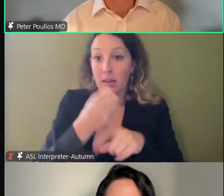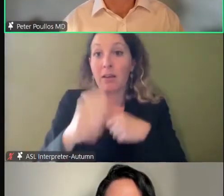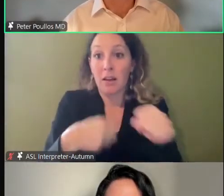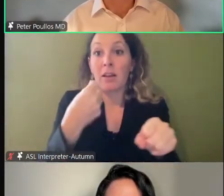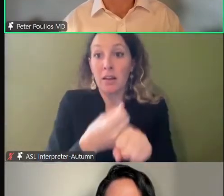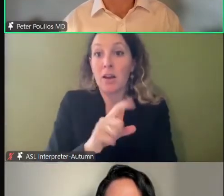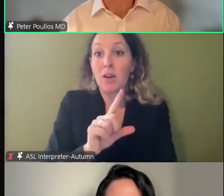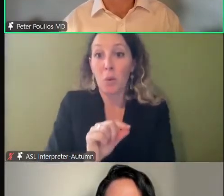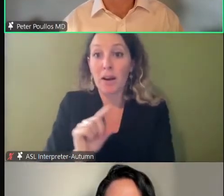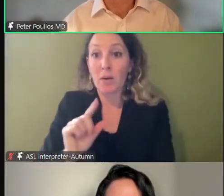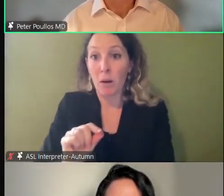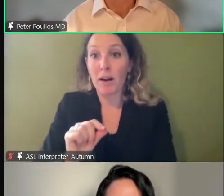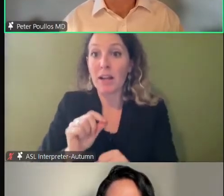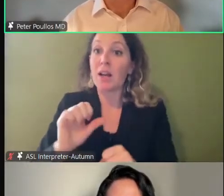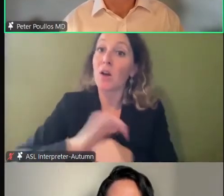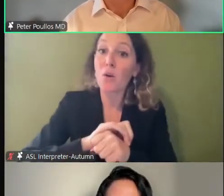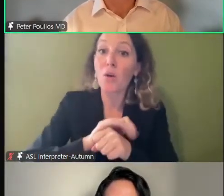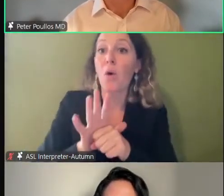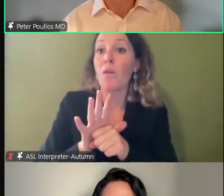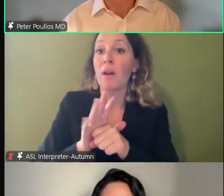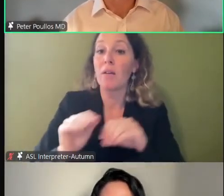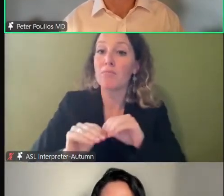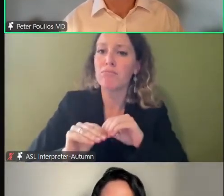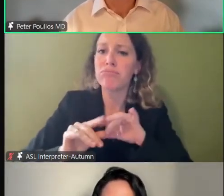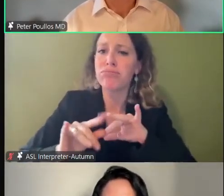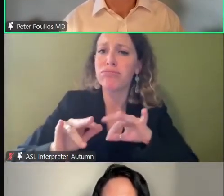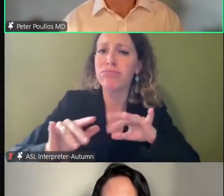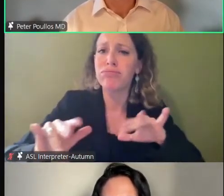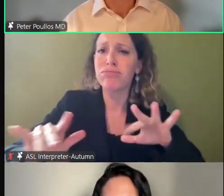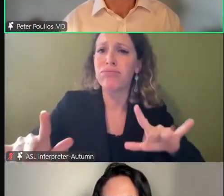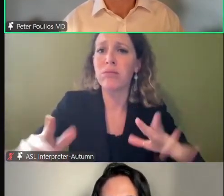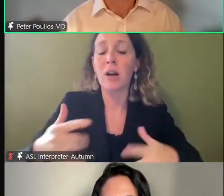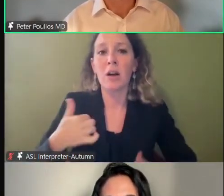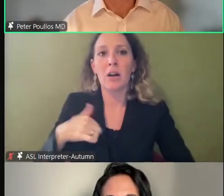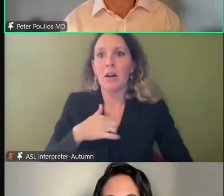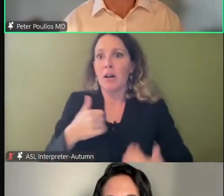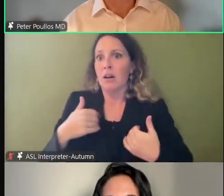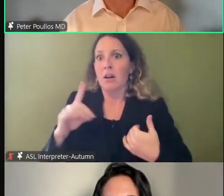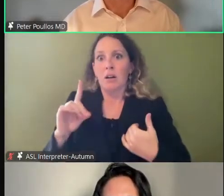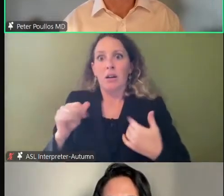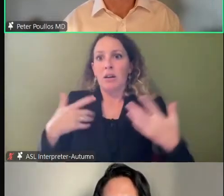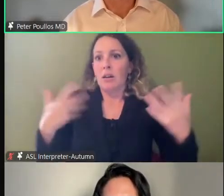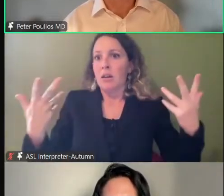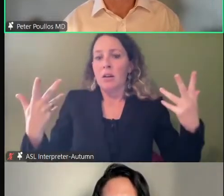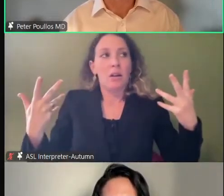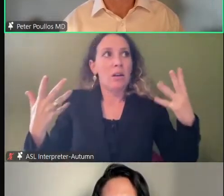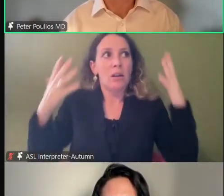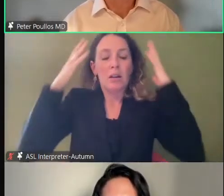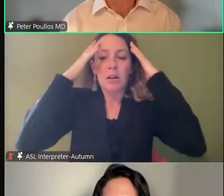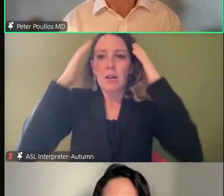us with disabilities were filled with dread. My respiratory muscles, as you can hear, are weak,